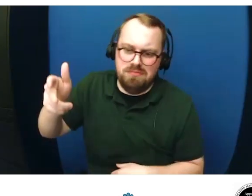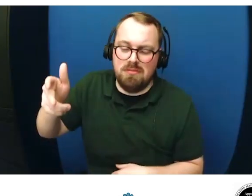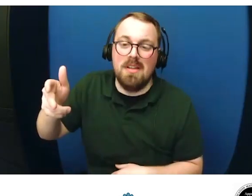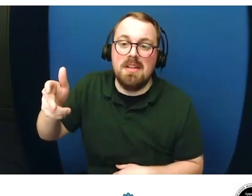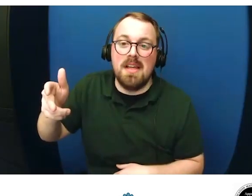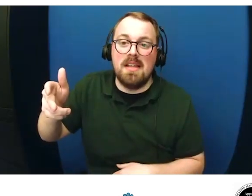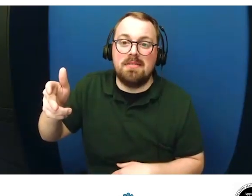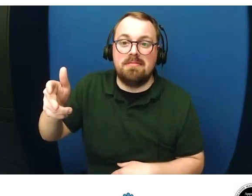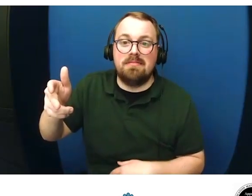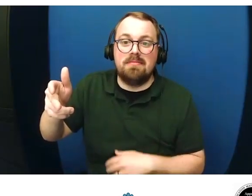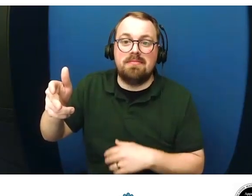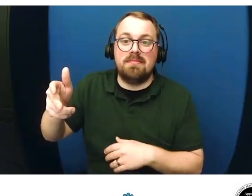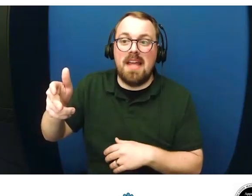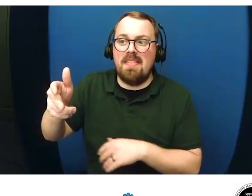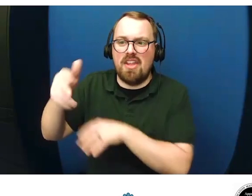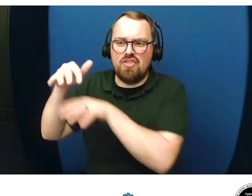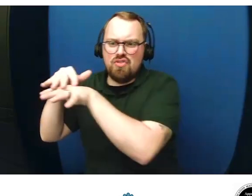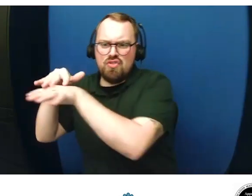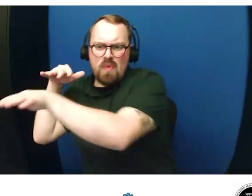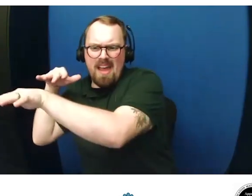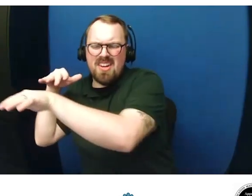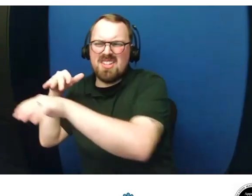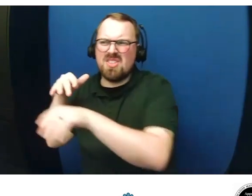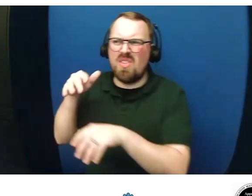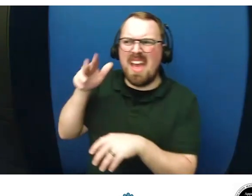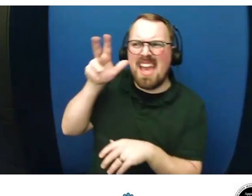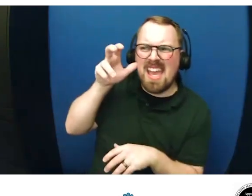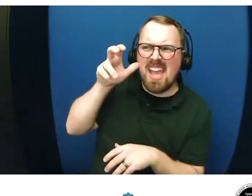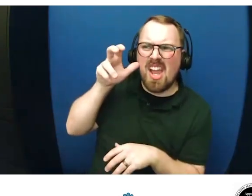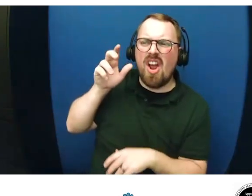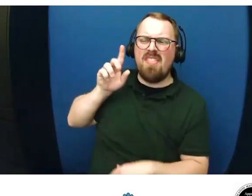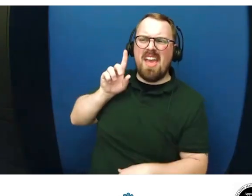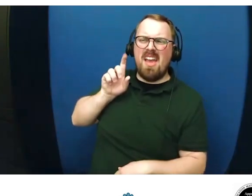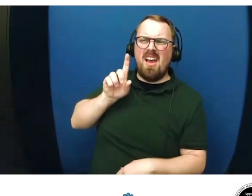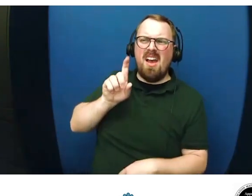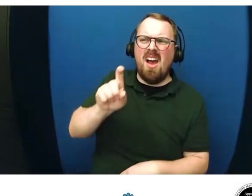them and the traffic, and so they were hearing the traffic, and then they stepped, and now